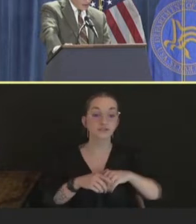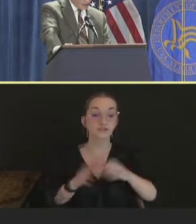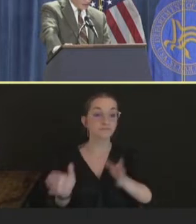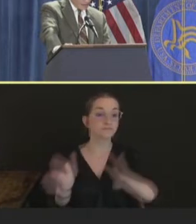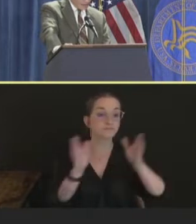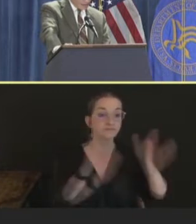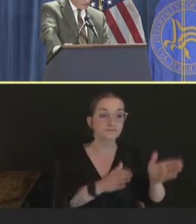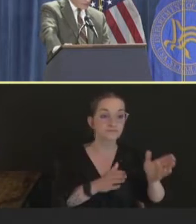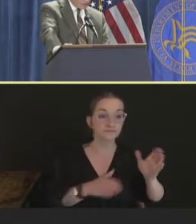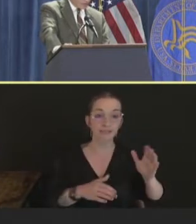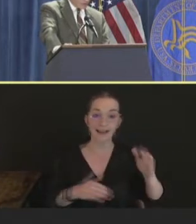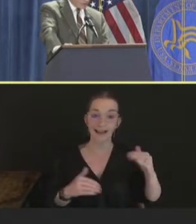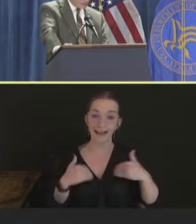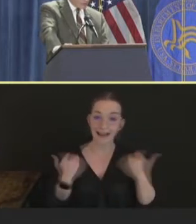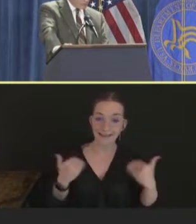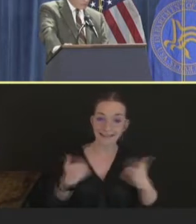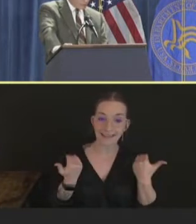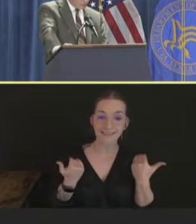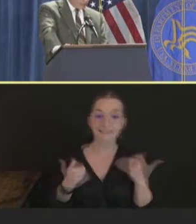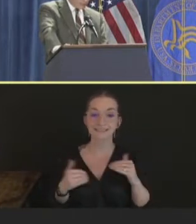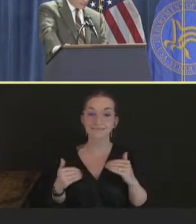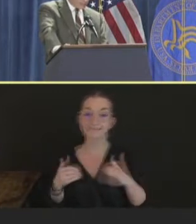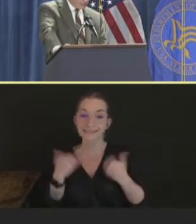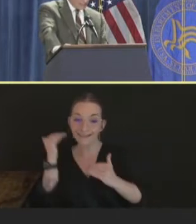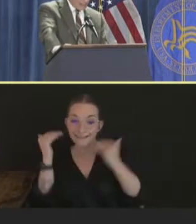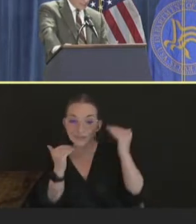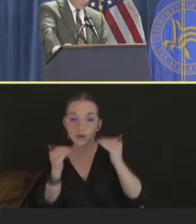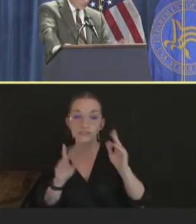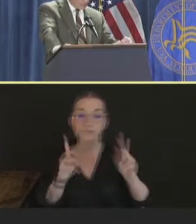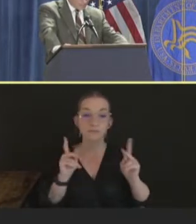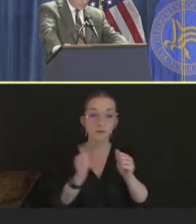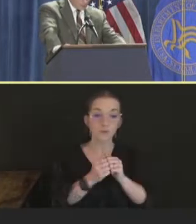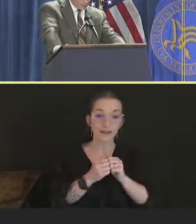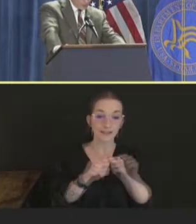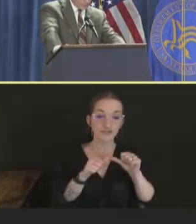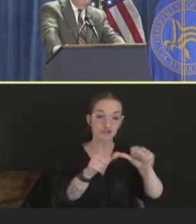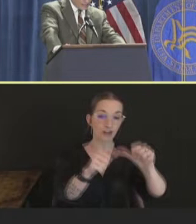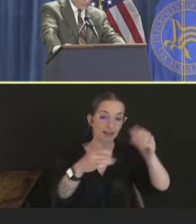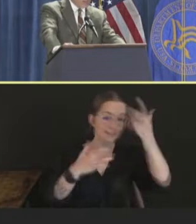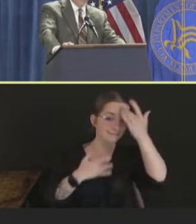adolescents, young adults, people with chronic conditions, and those living in rural communities,